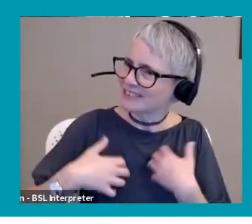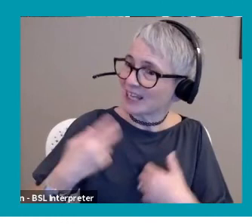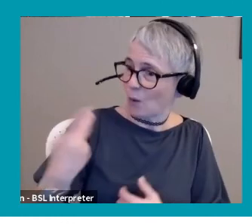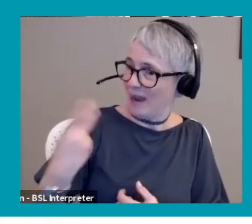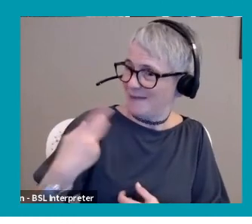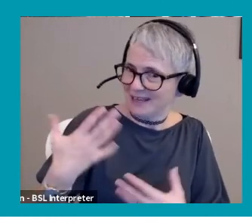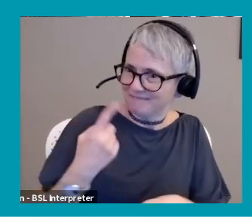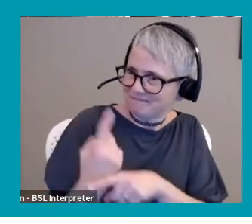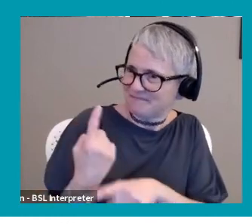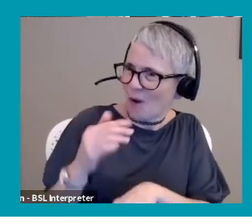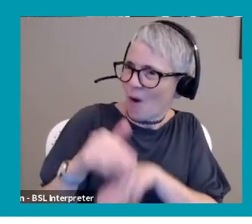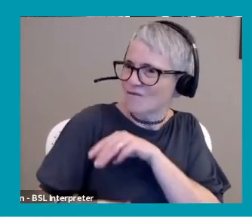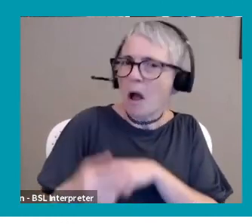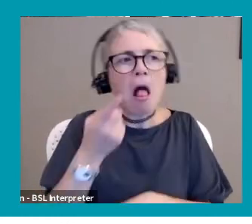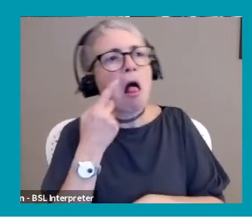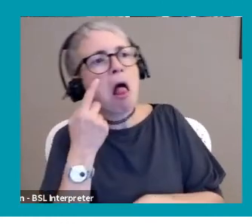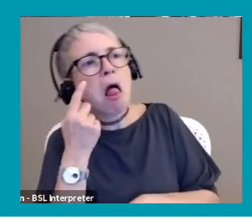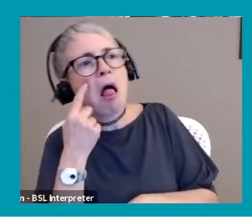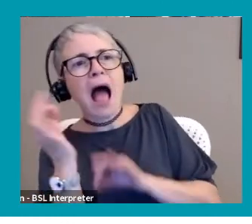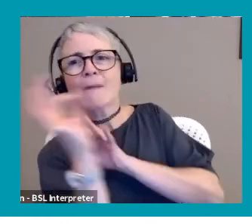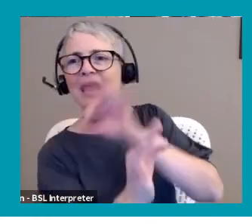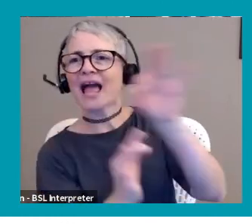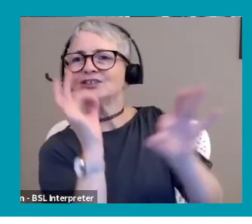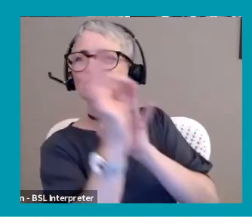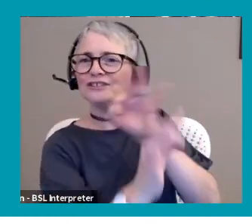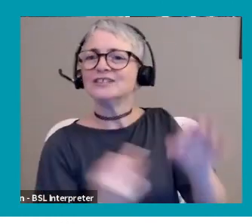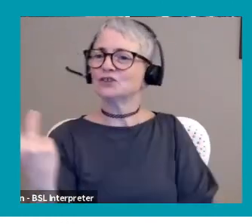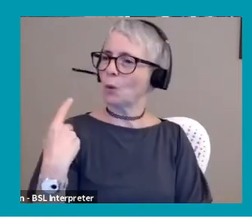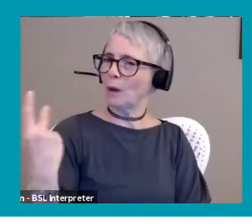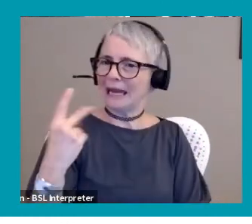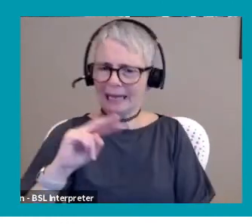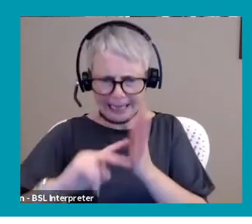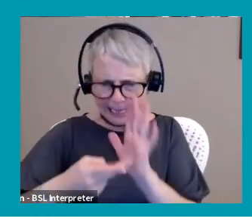worked together or focus down and find those organisations that would be